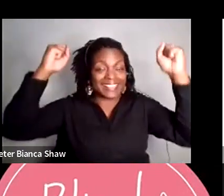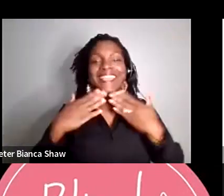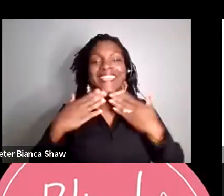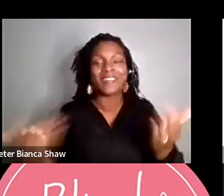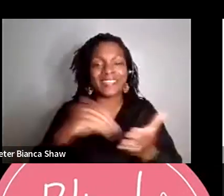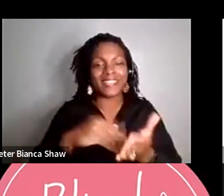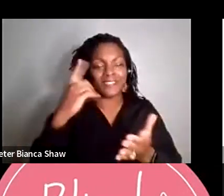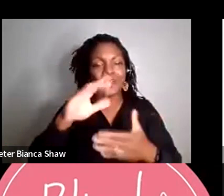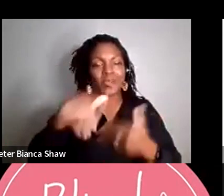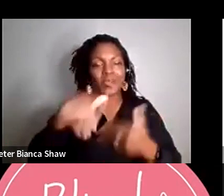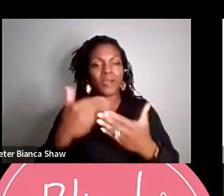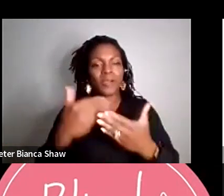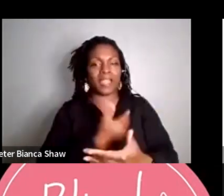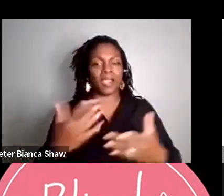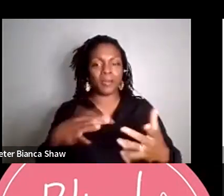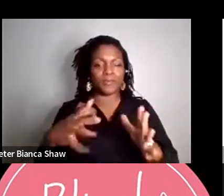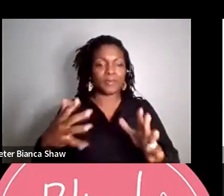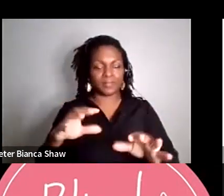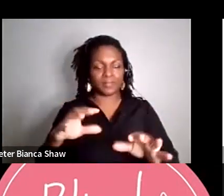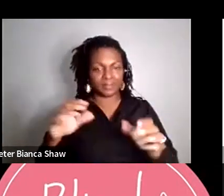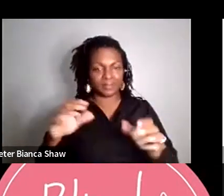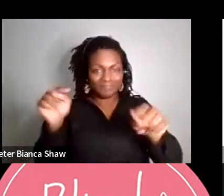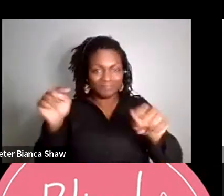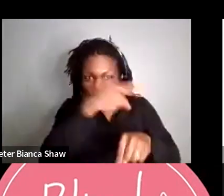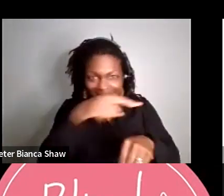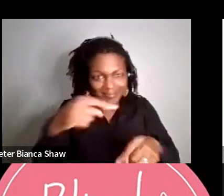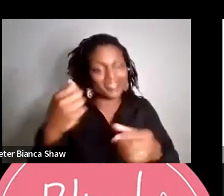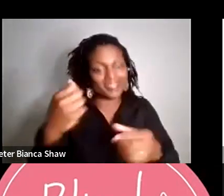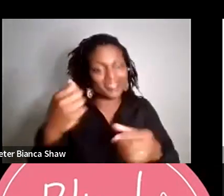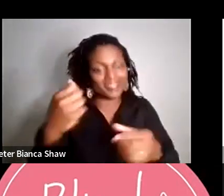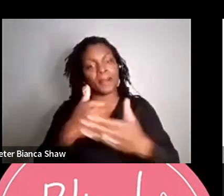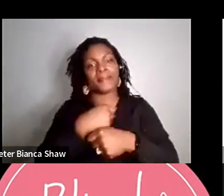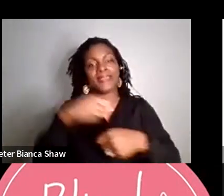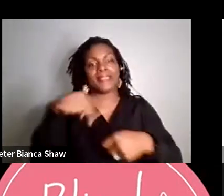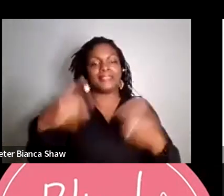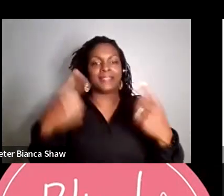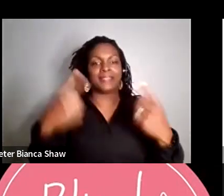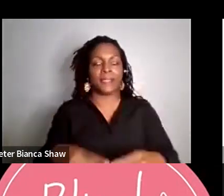And now we're gonna give it on over to some of the instructors, and we hope you guys enjoyed this presentation.